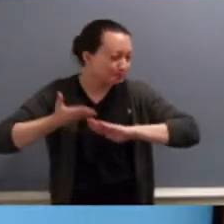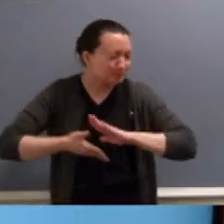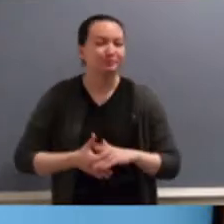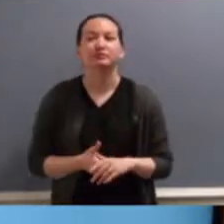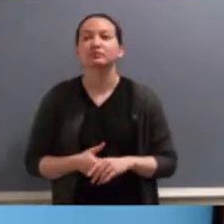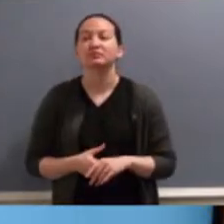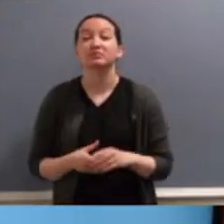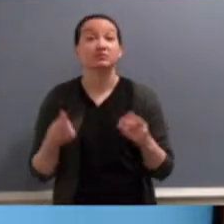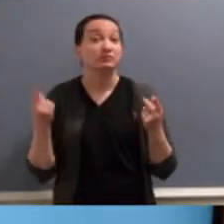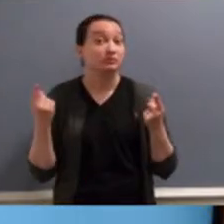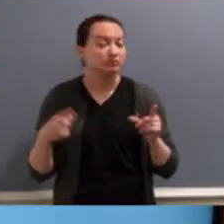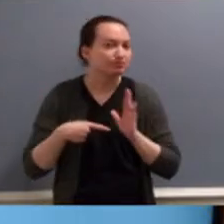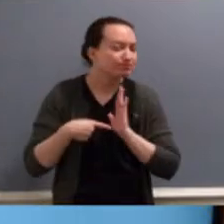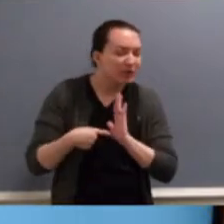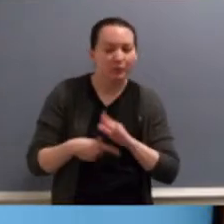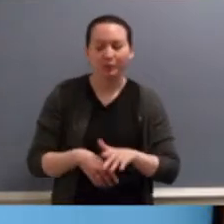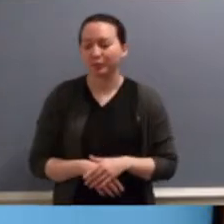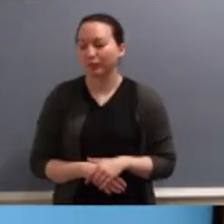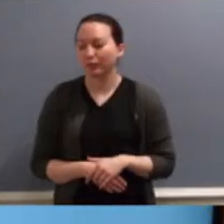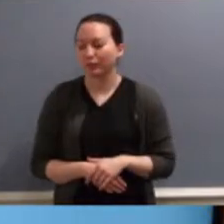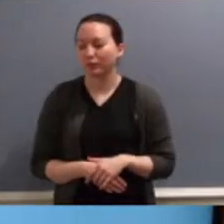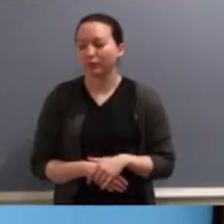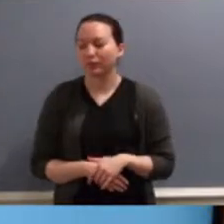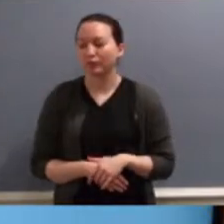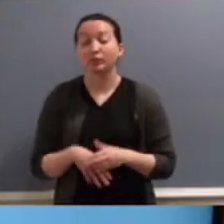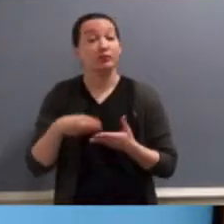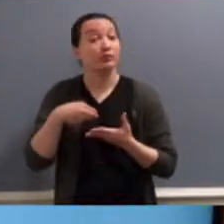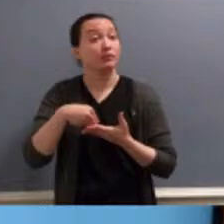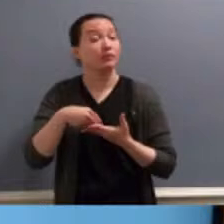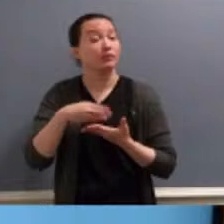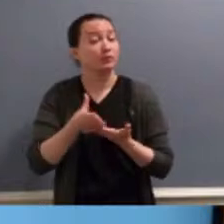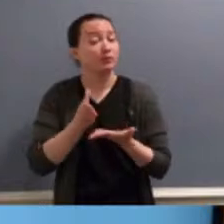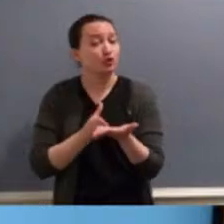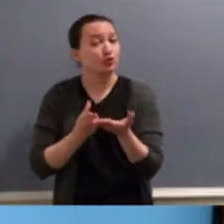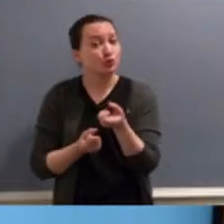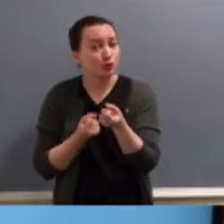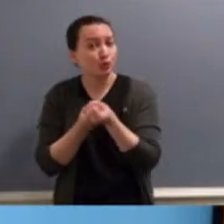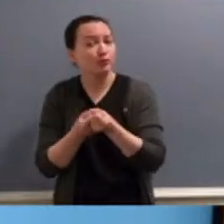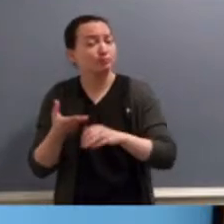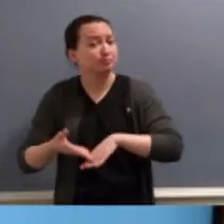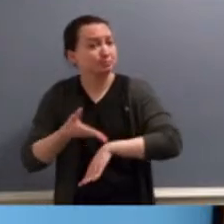for instance the the budget supports the improvement of our government affairs